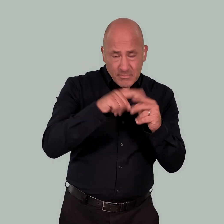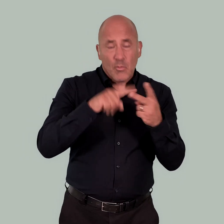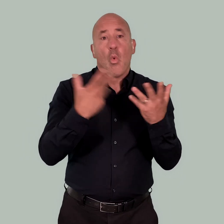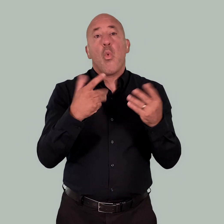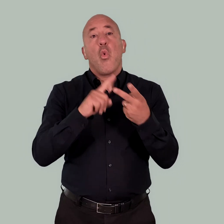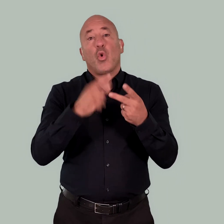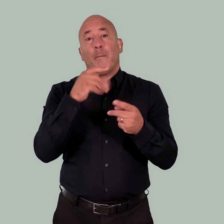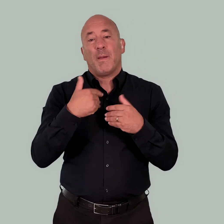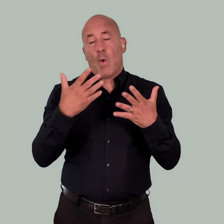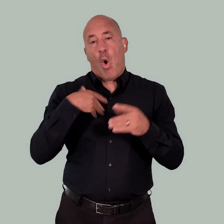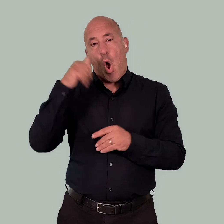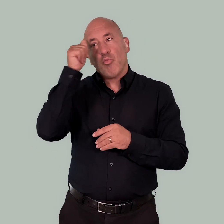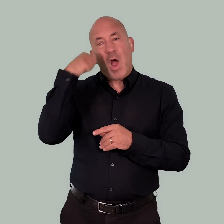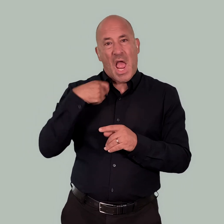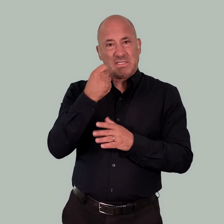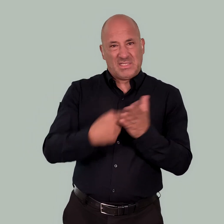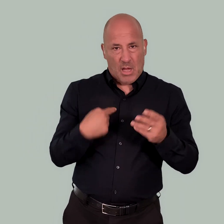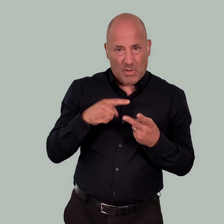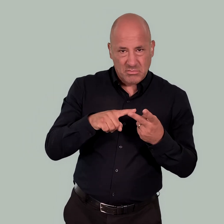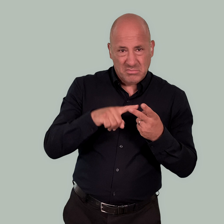(ii) awareness of ‘disability’;